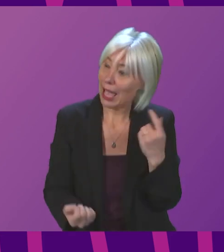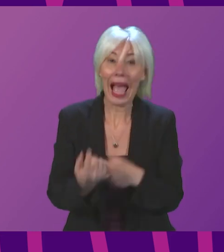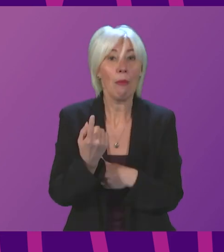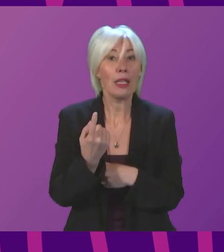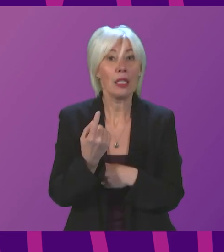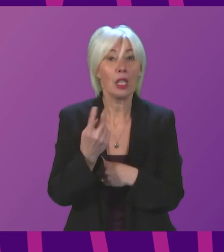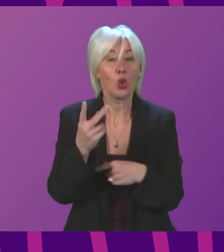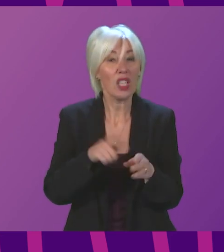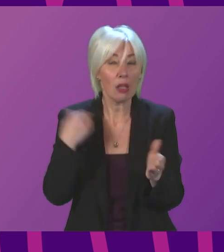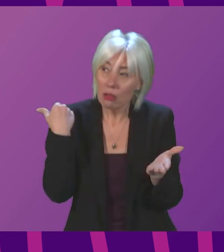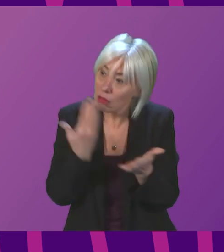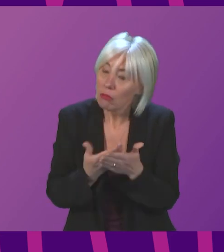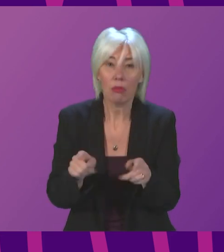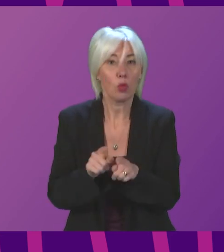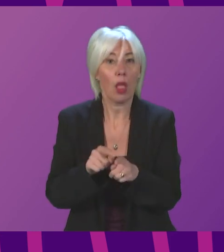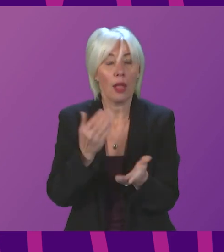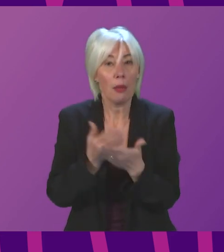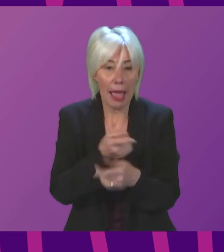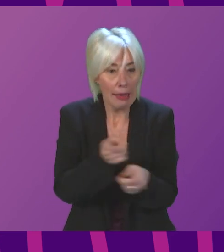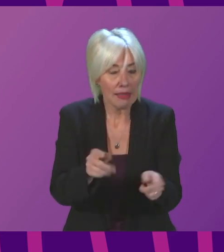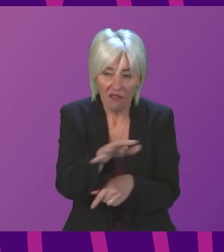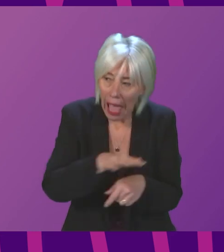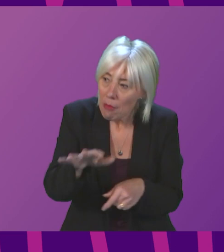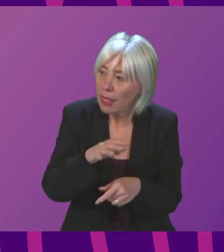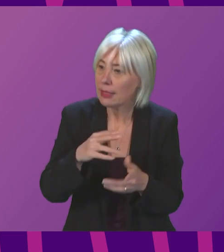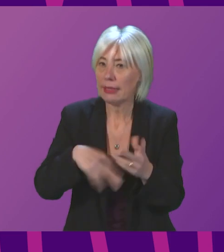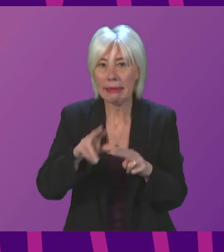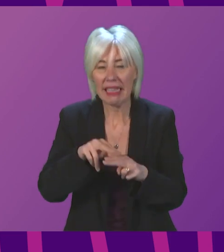the past two years; despite the demands of families and staff for openness; and despite